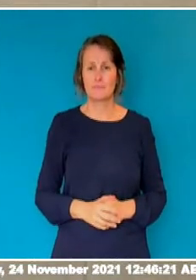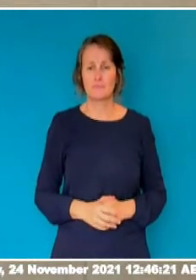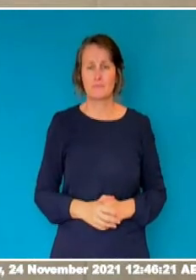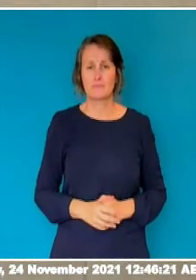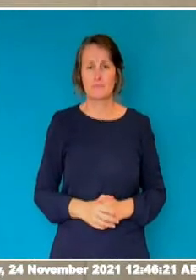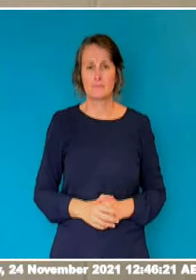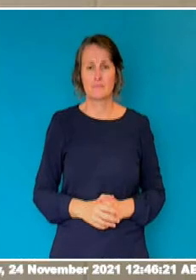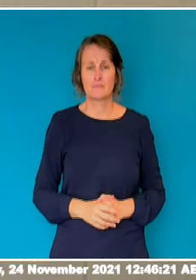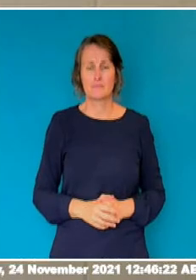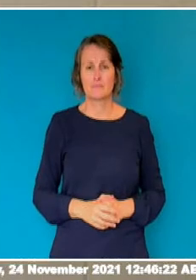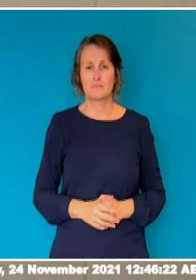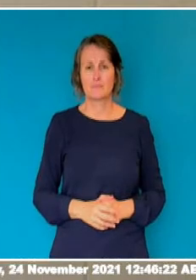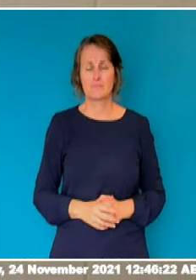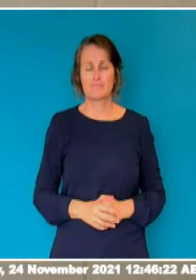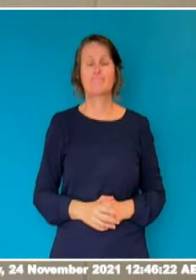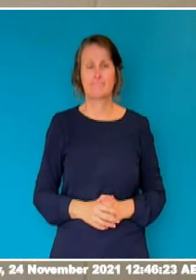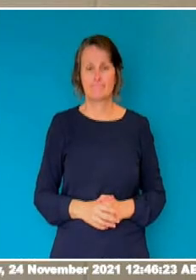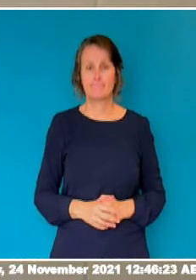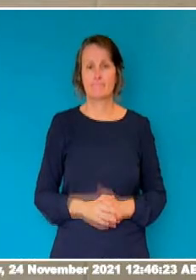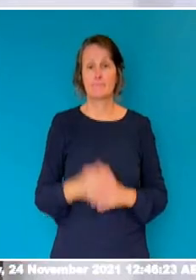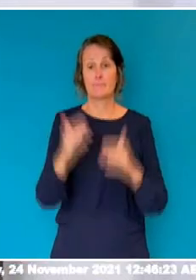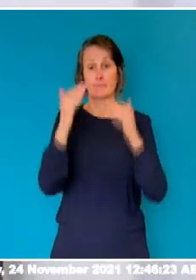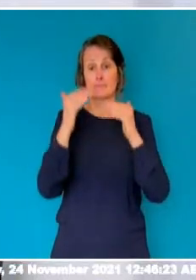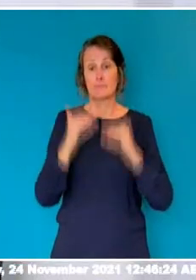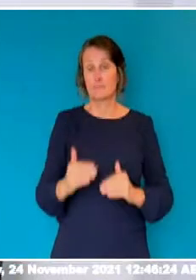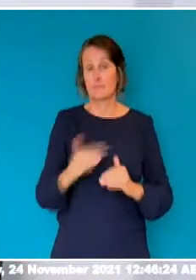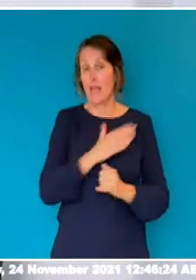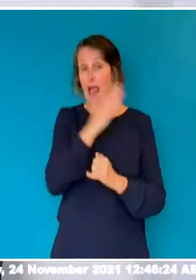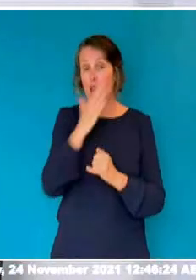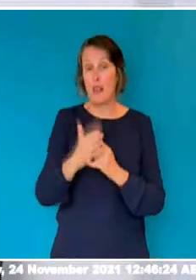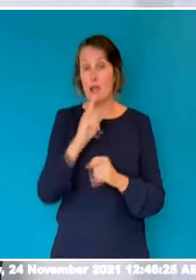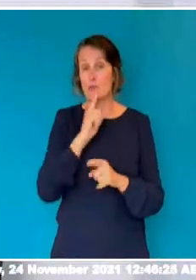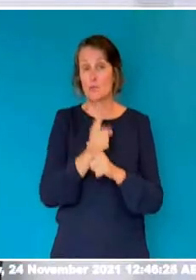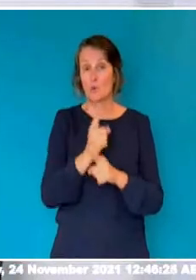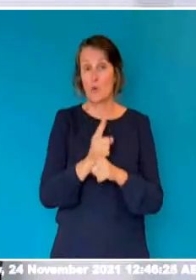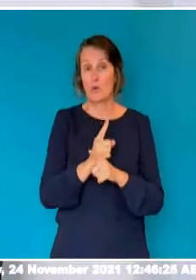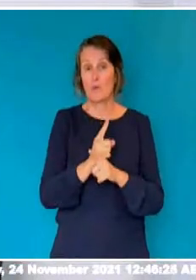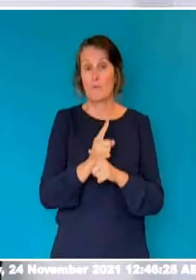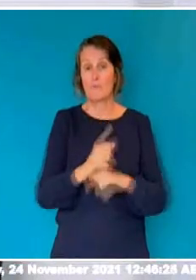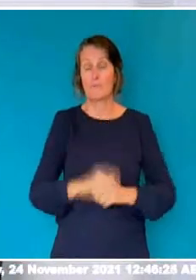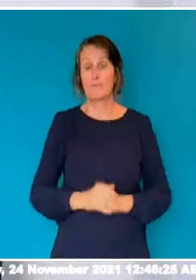I want to move now very quickly to the final topic of workplace passports.